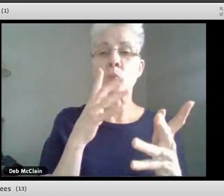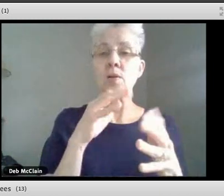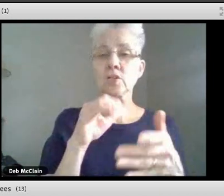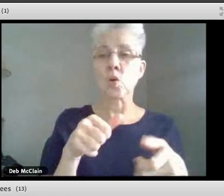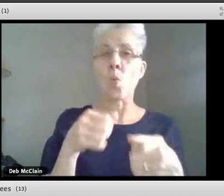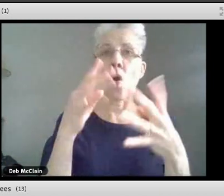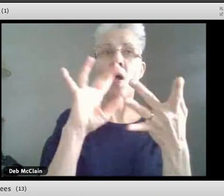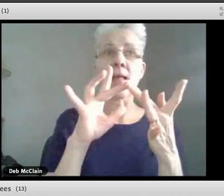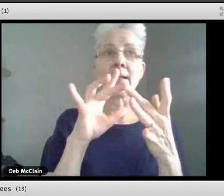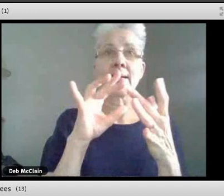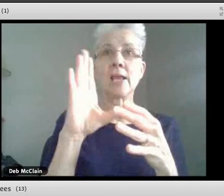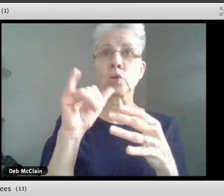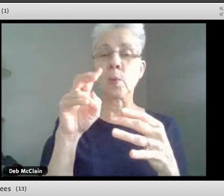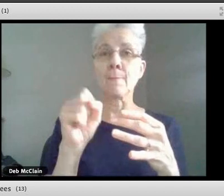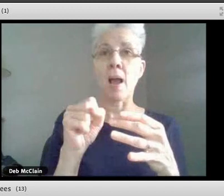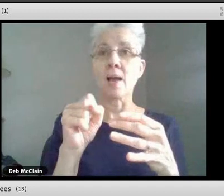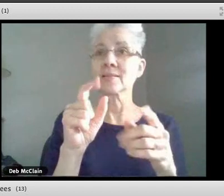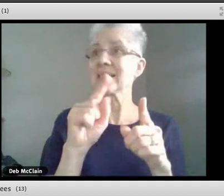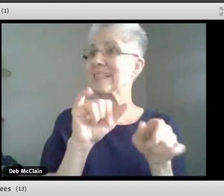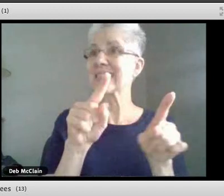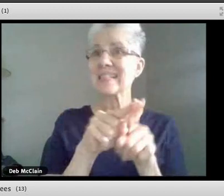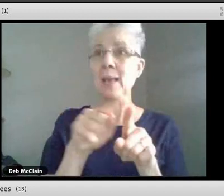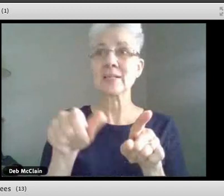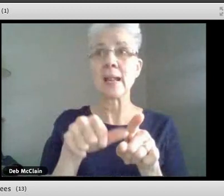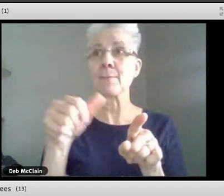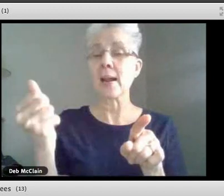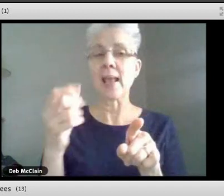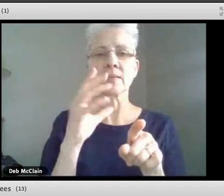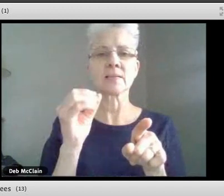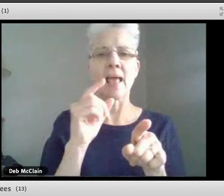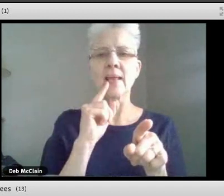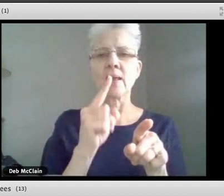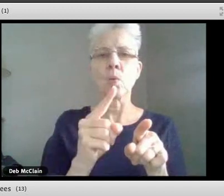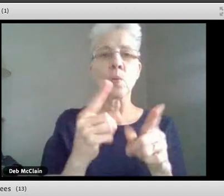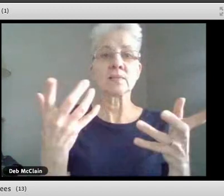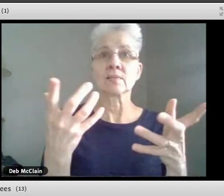and it was completely inaccessible for him, and looking at the case, if you look at it,